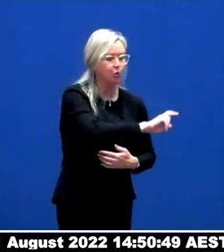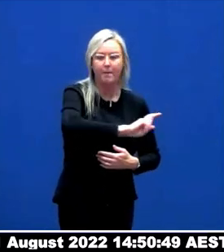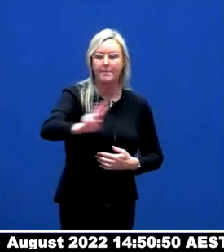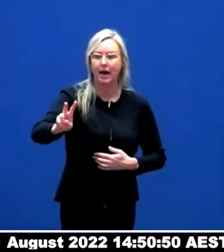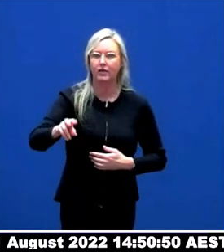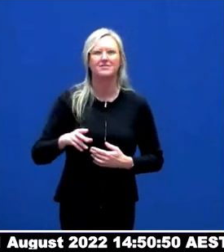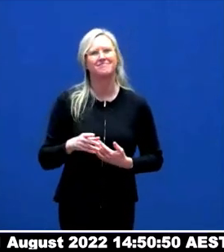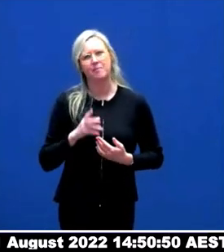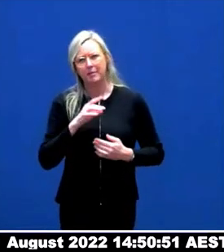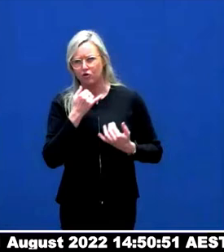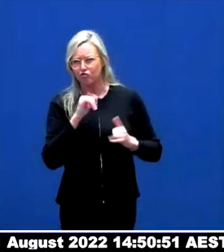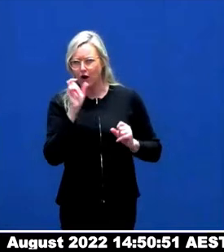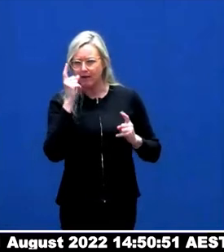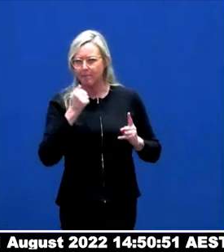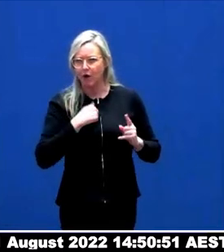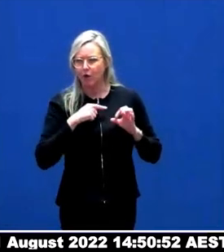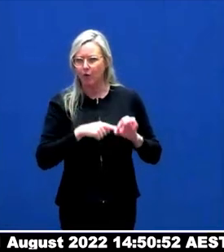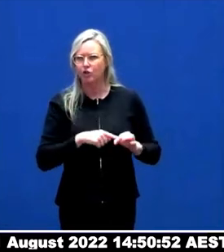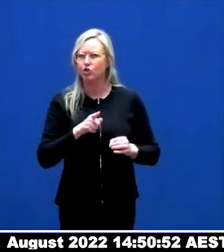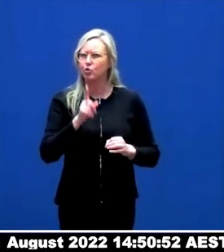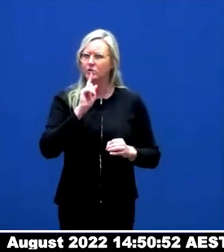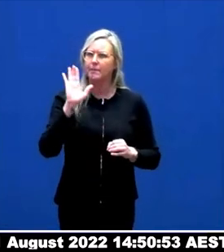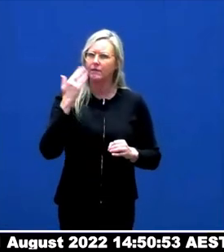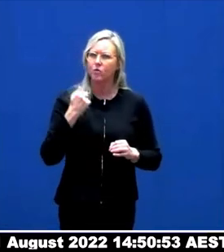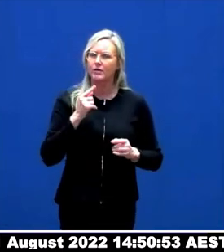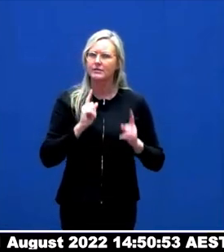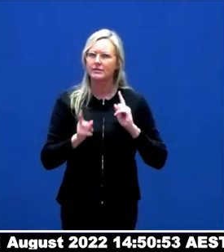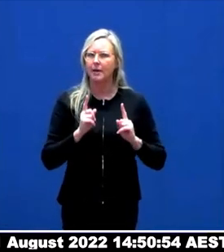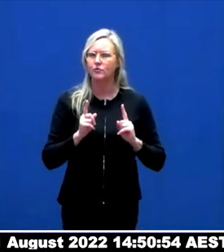I was asking - I thought you had said there were some occasions where a delegate would